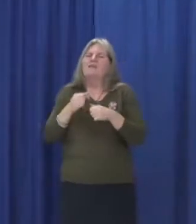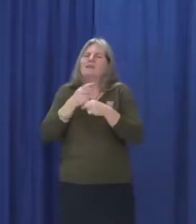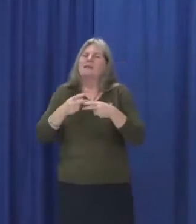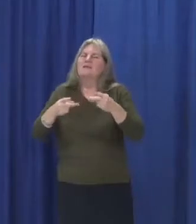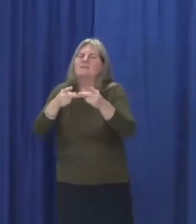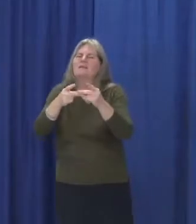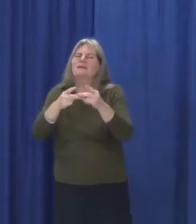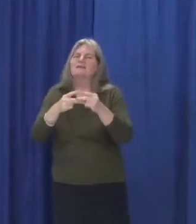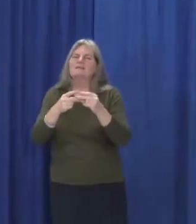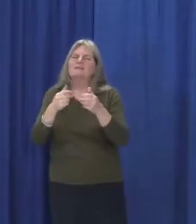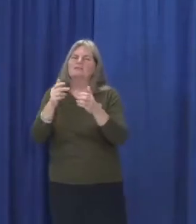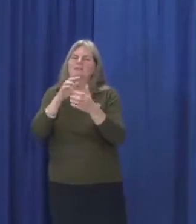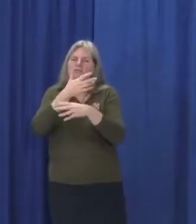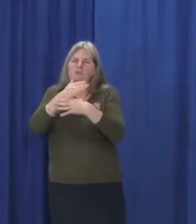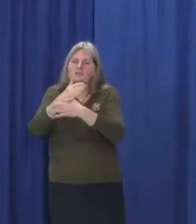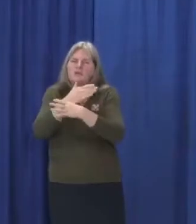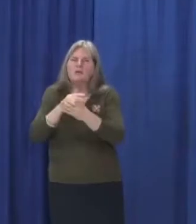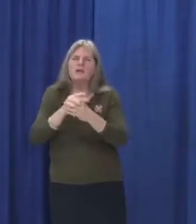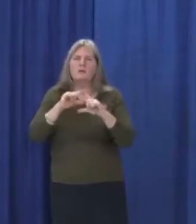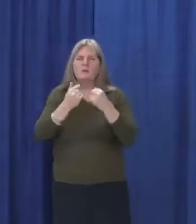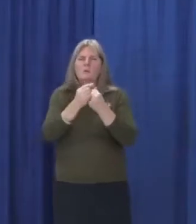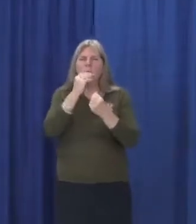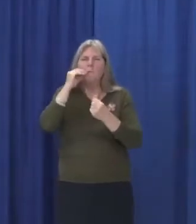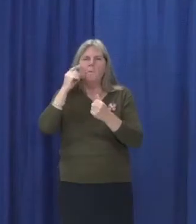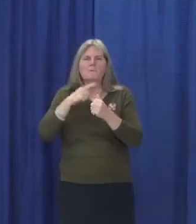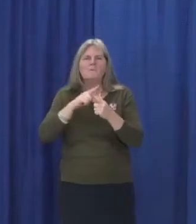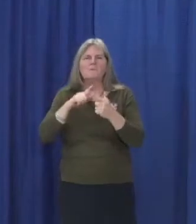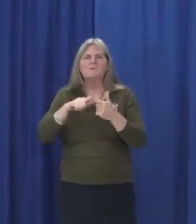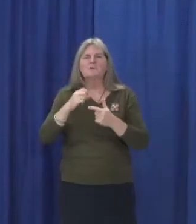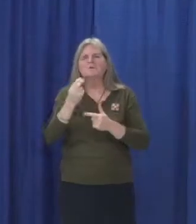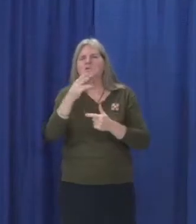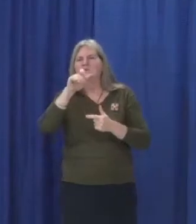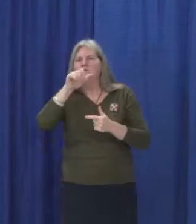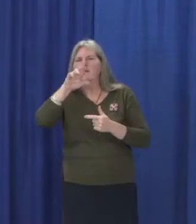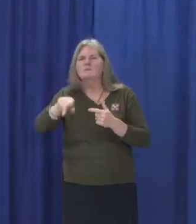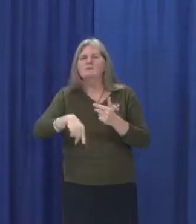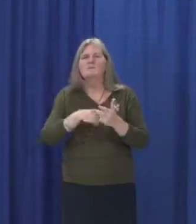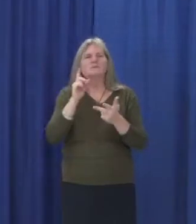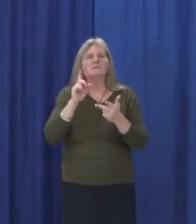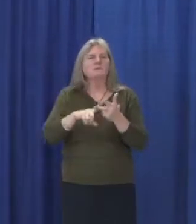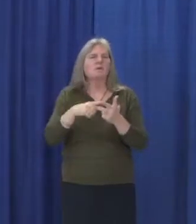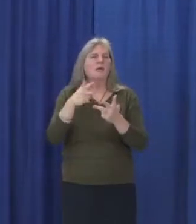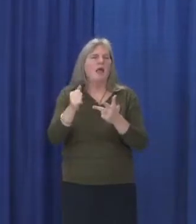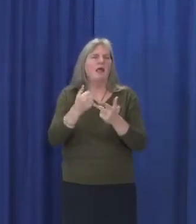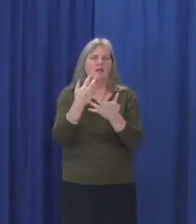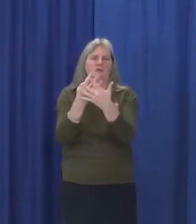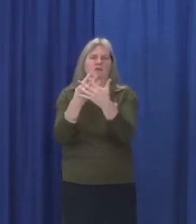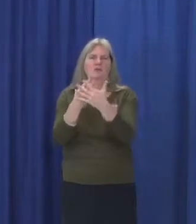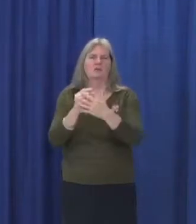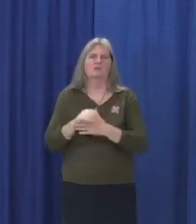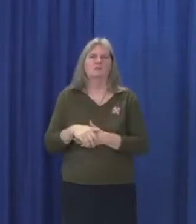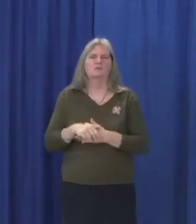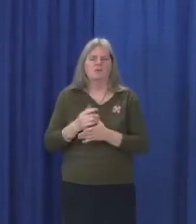such as group homes shelters in the Whitehorse correctional Centre.